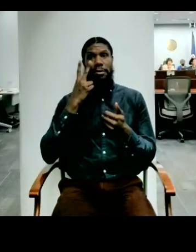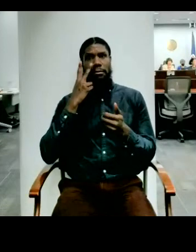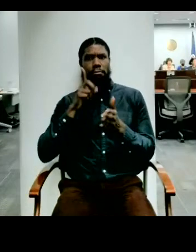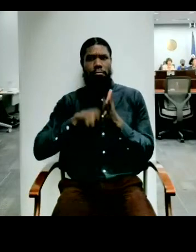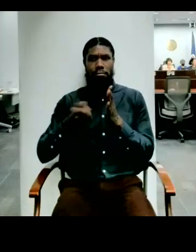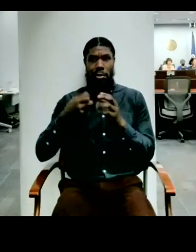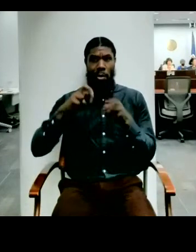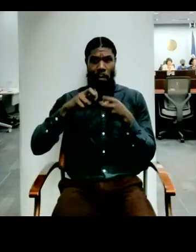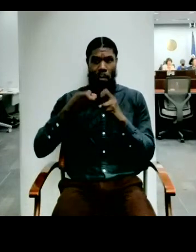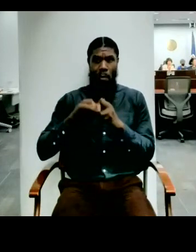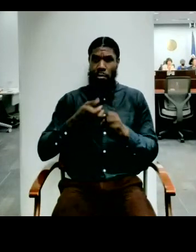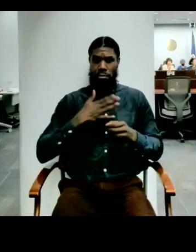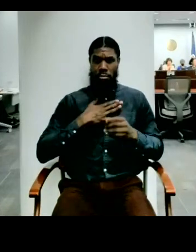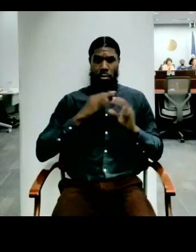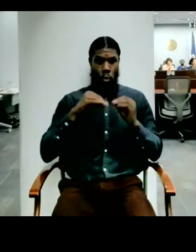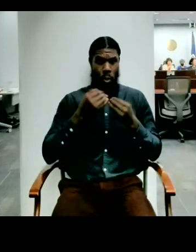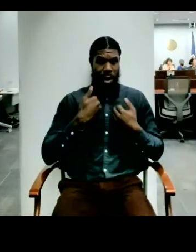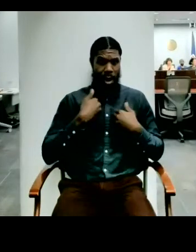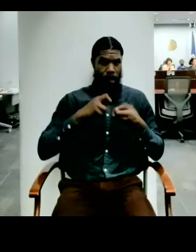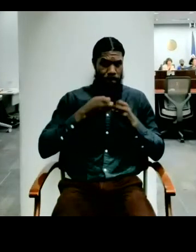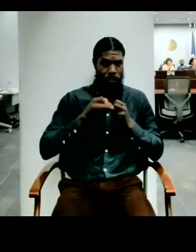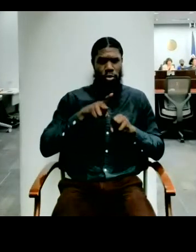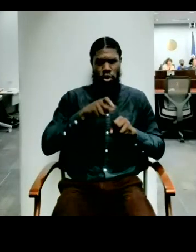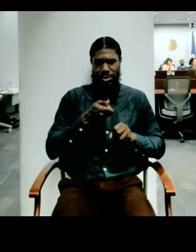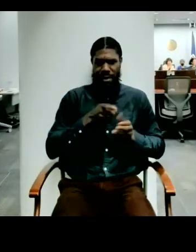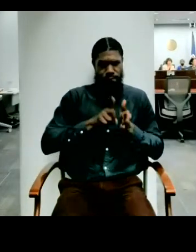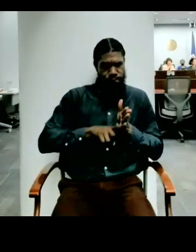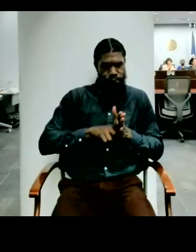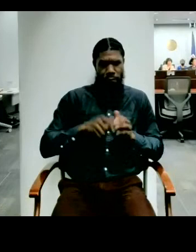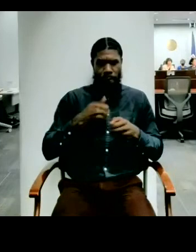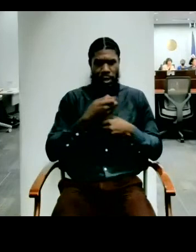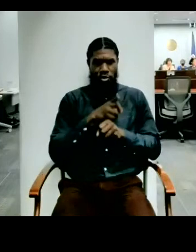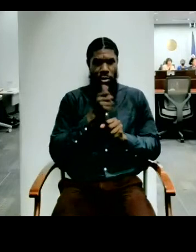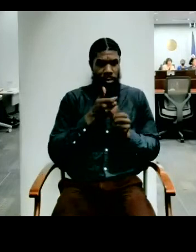but also because as I mentioned in my testimony,